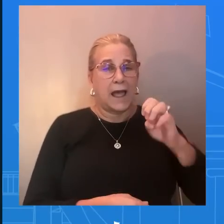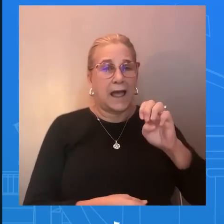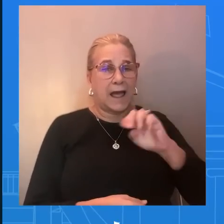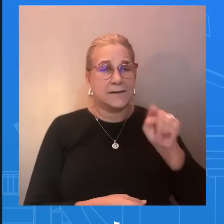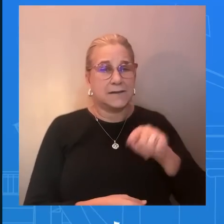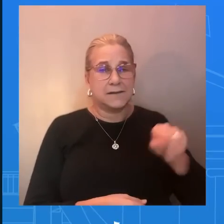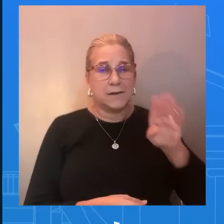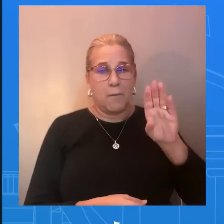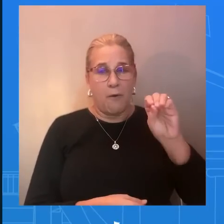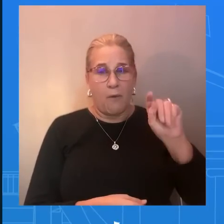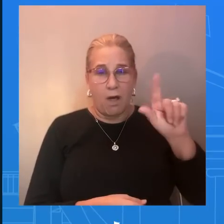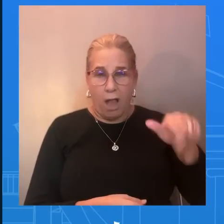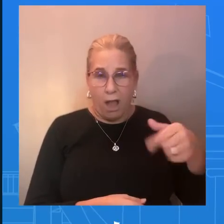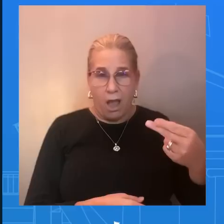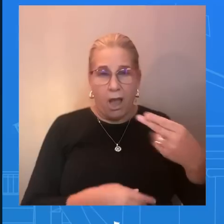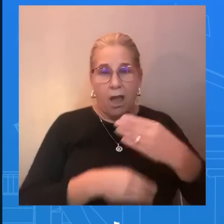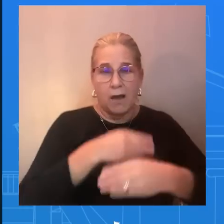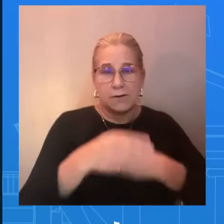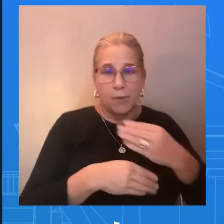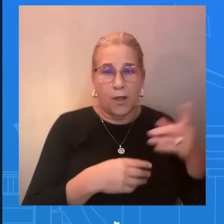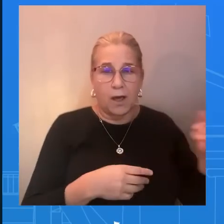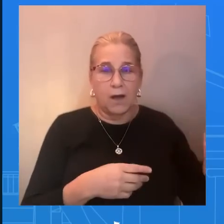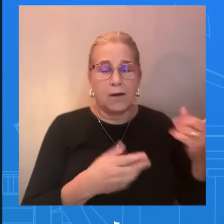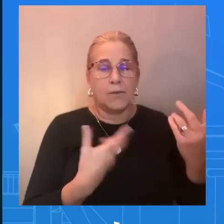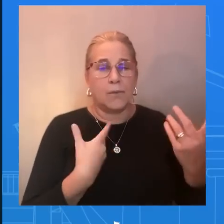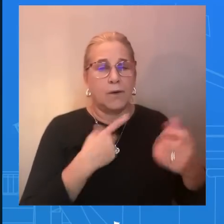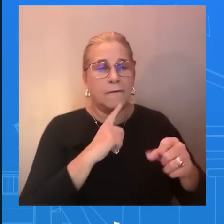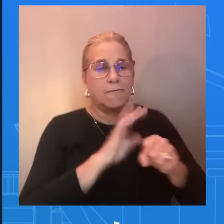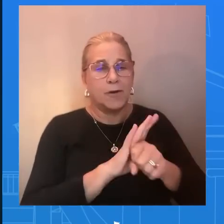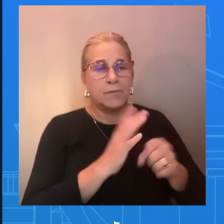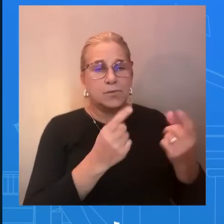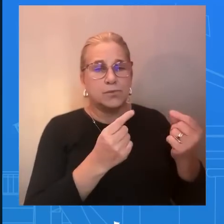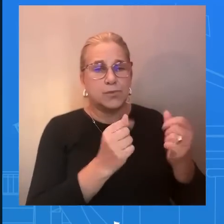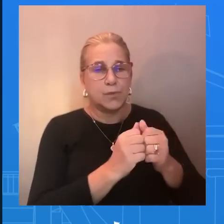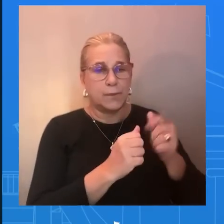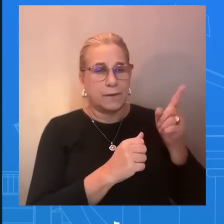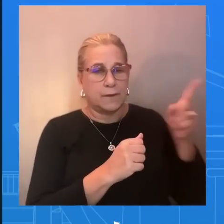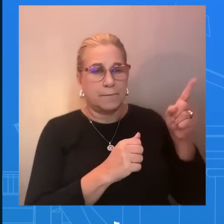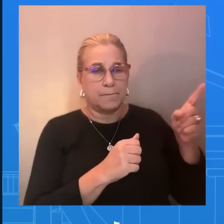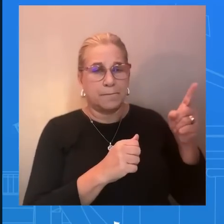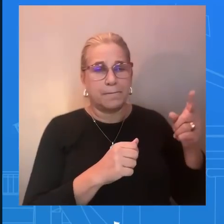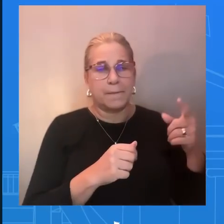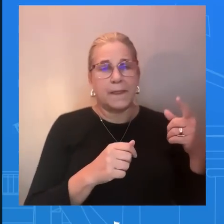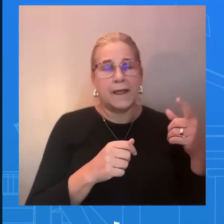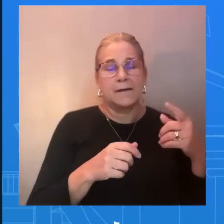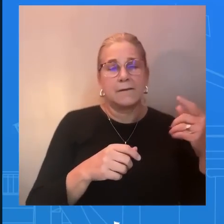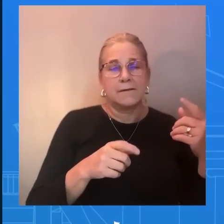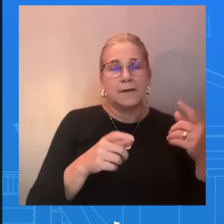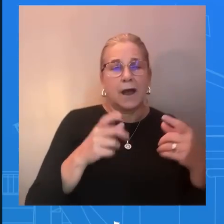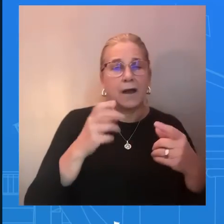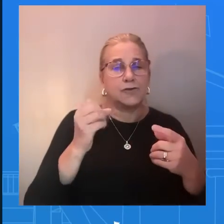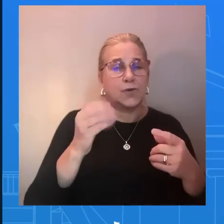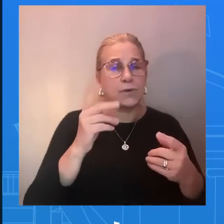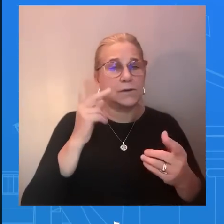is having throughout the region is reaffirming our commitment to what I just laid out to our partners across the region.